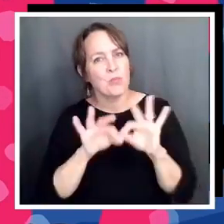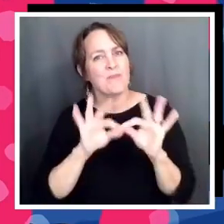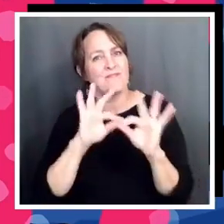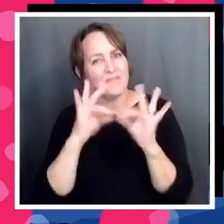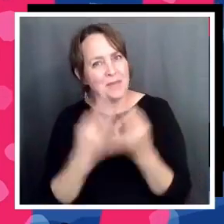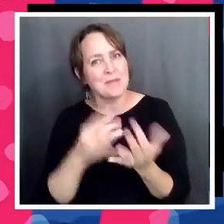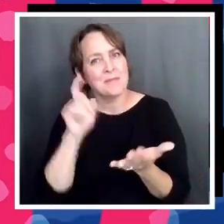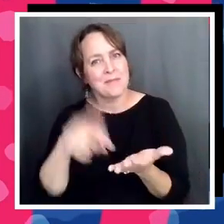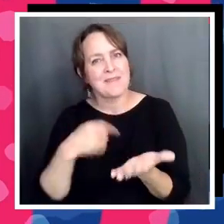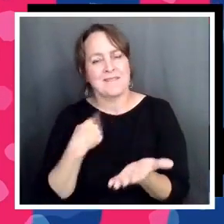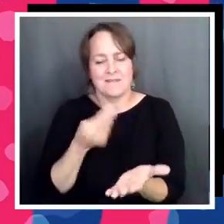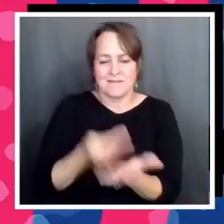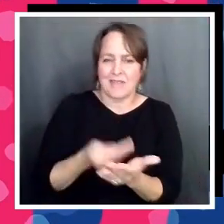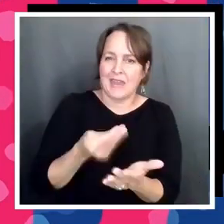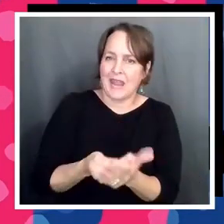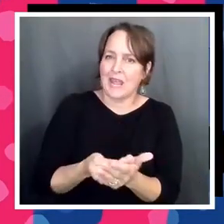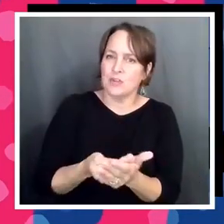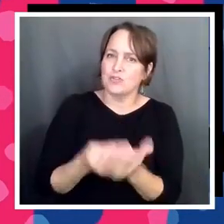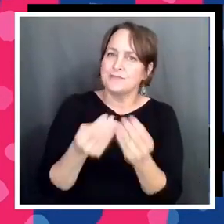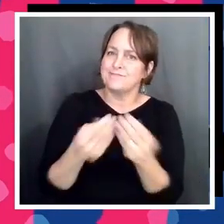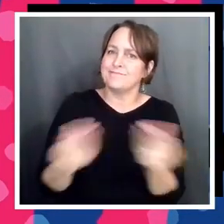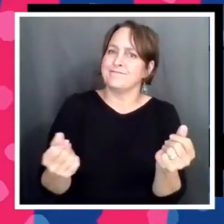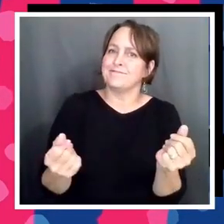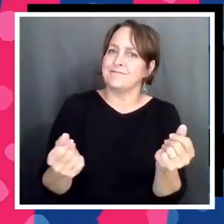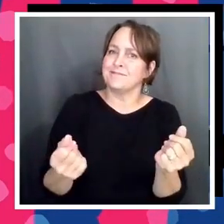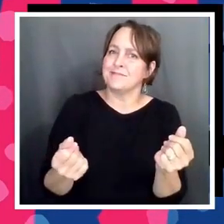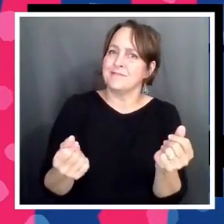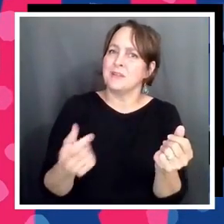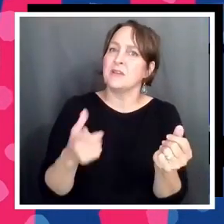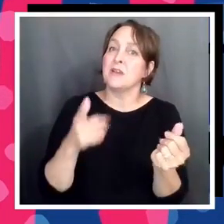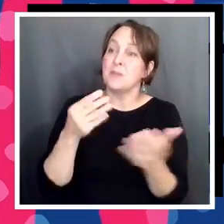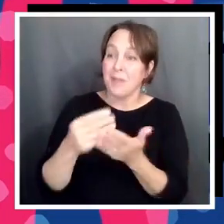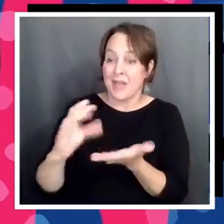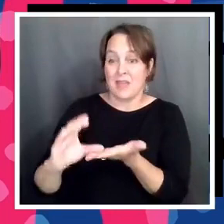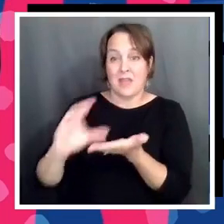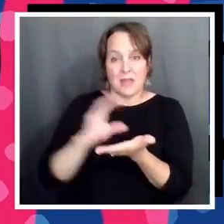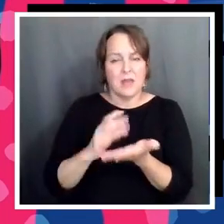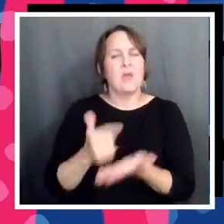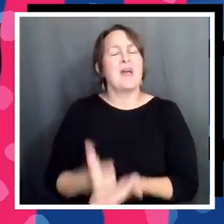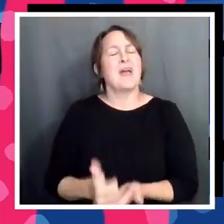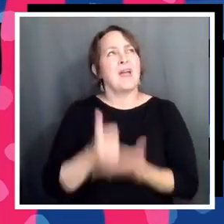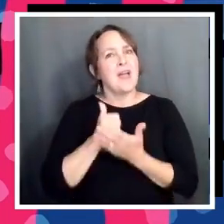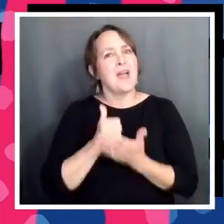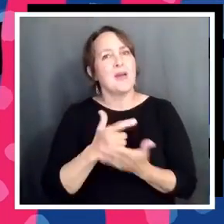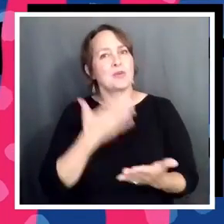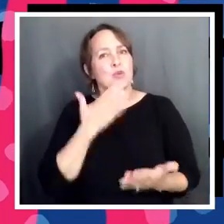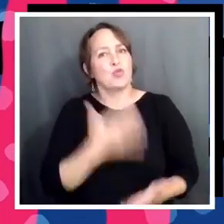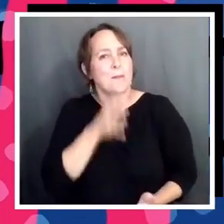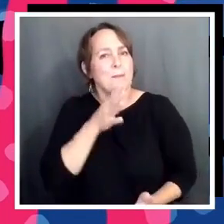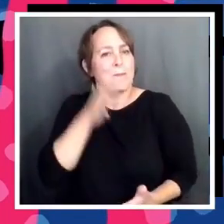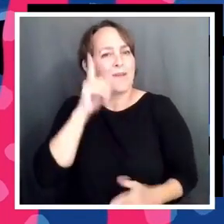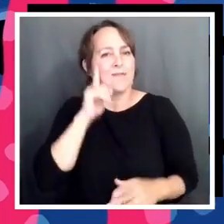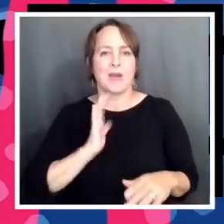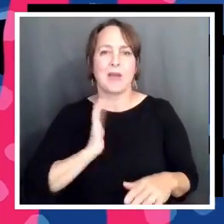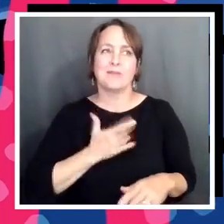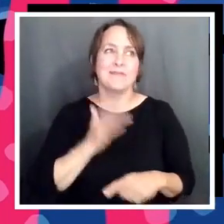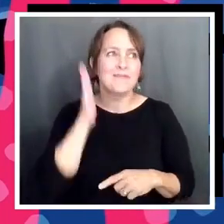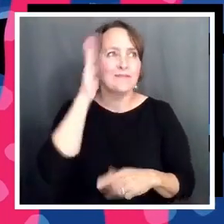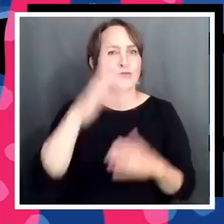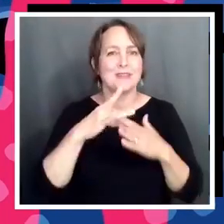PRINT MEDIA TO HIGHLIGHT HOW